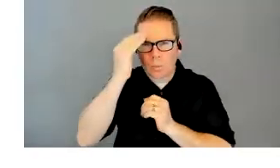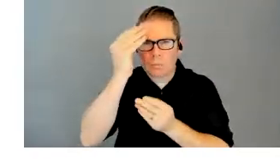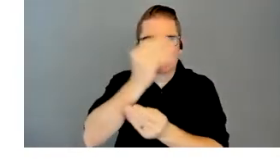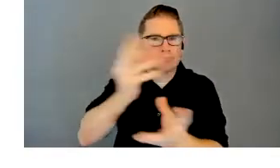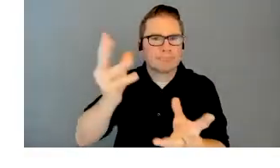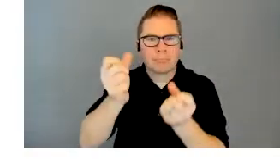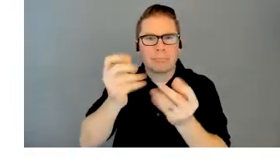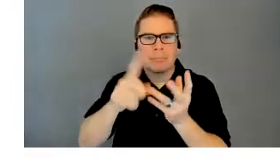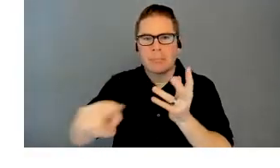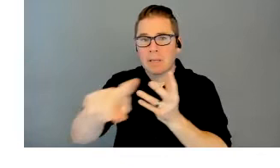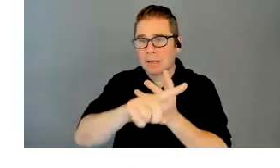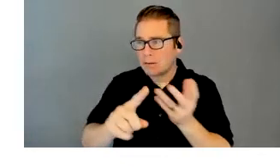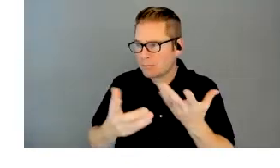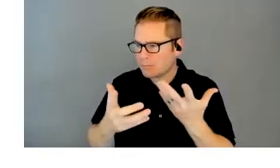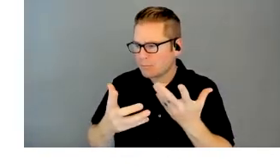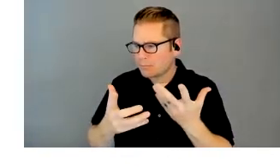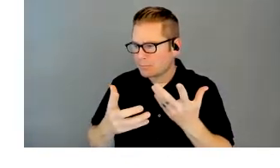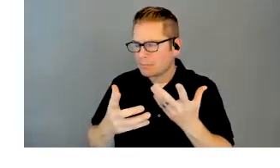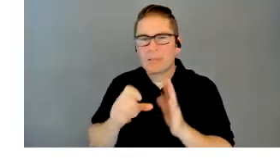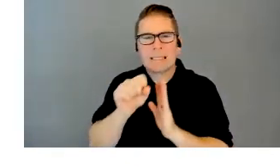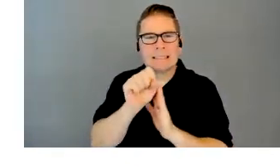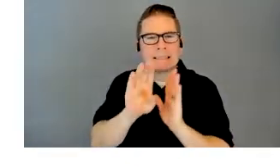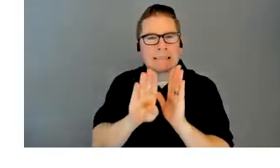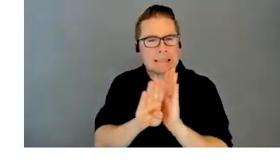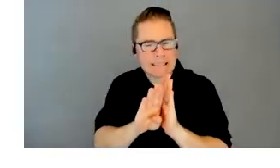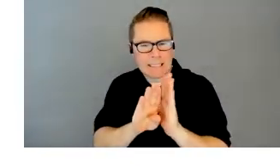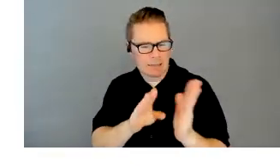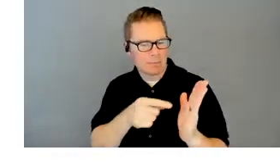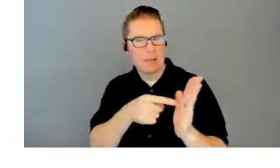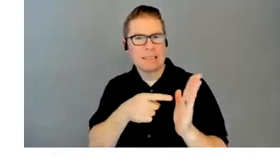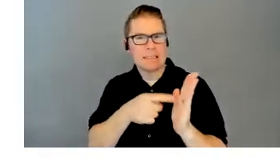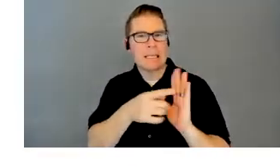through an equity minded syllabus review, and in that equity minded syllabus review